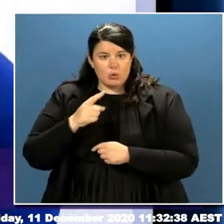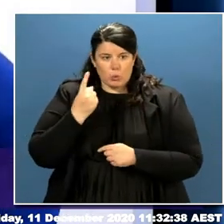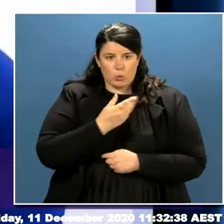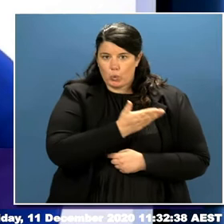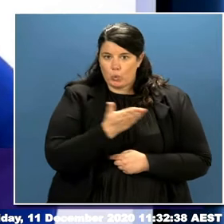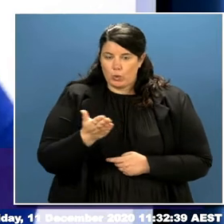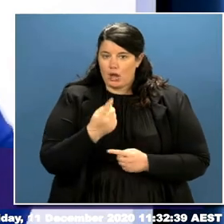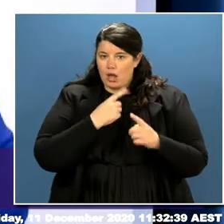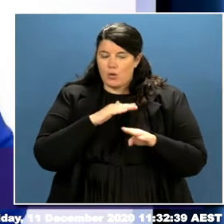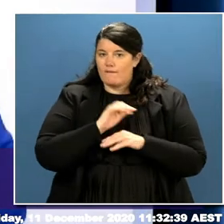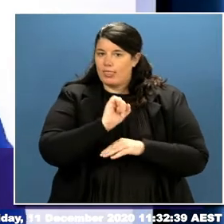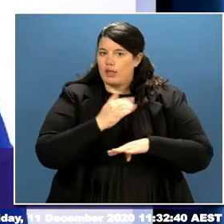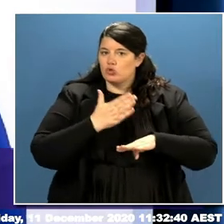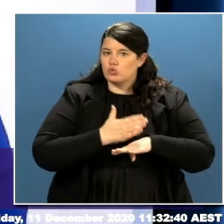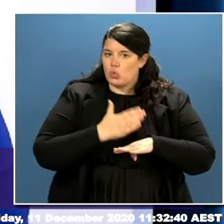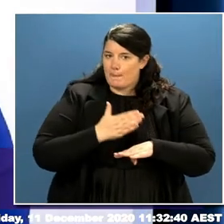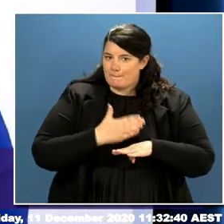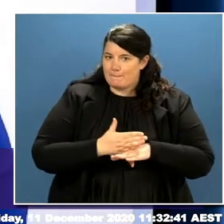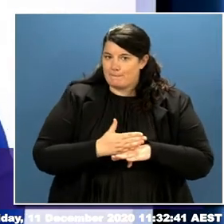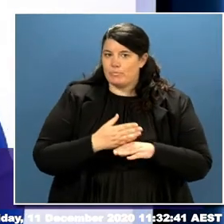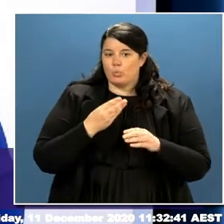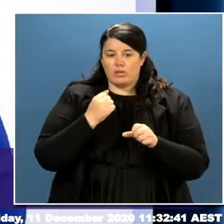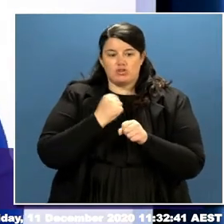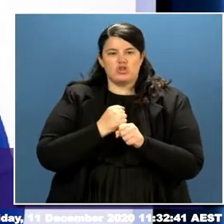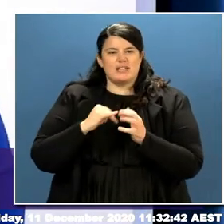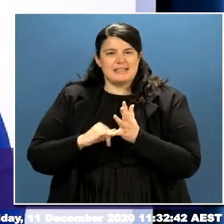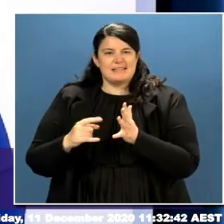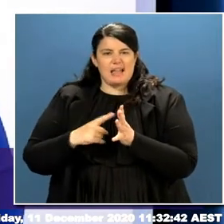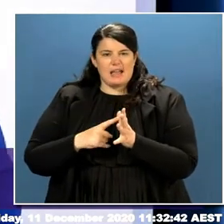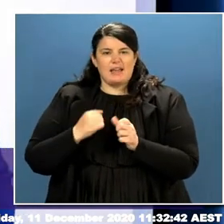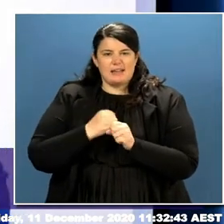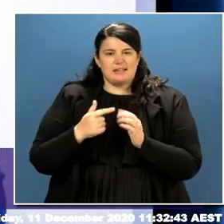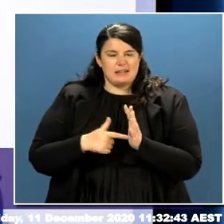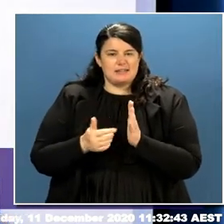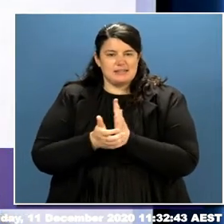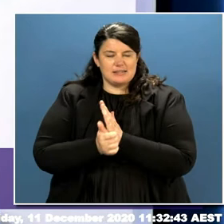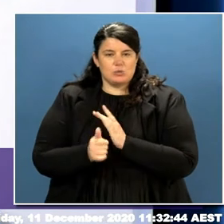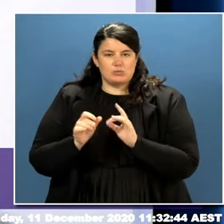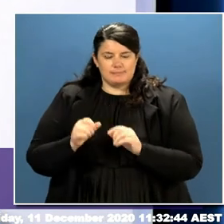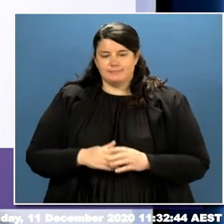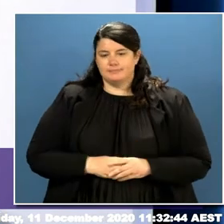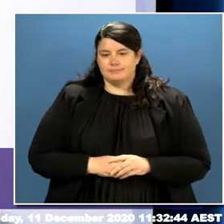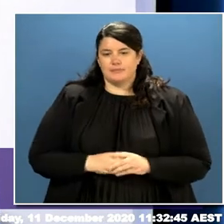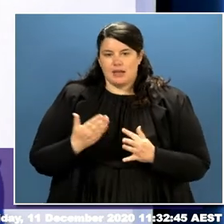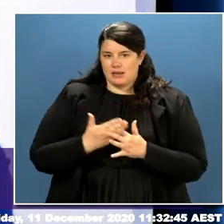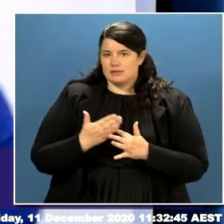a little bit about their role with GSA. Stephanie, can I start with you.